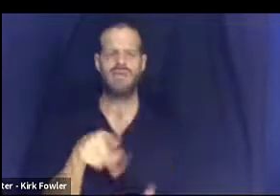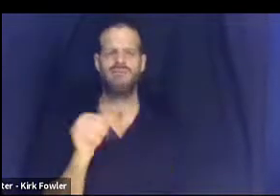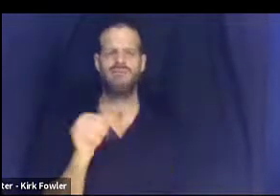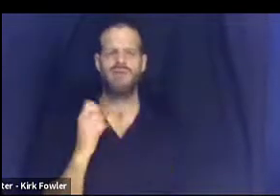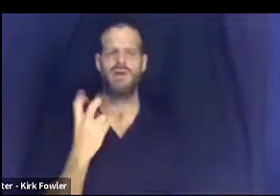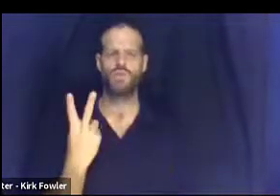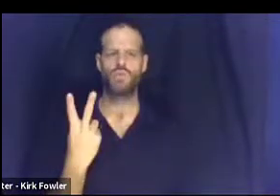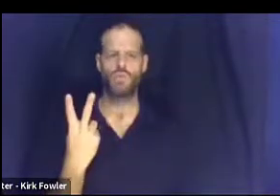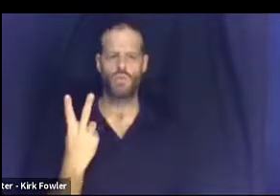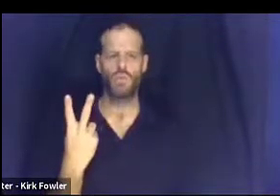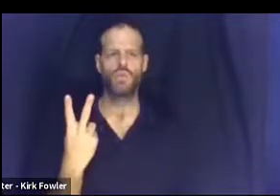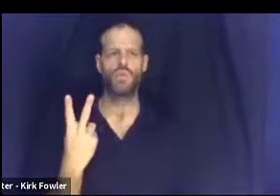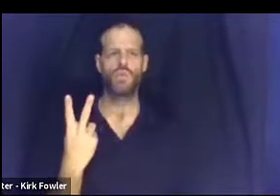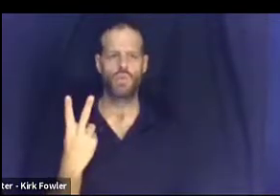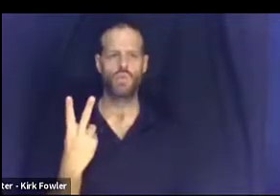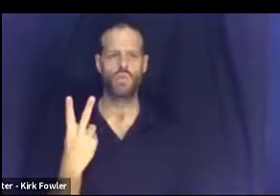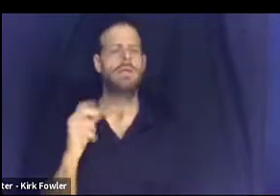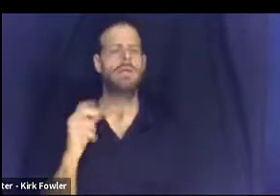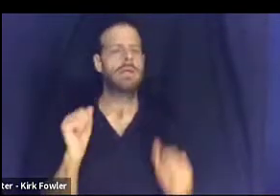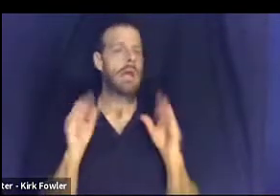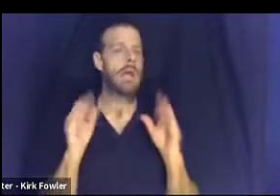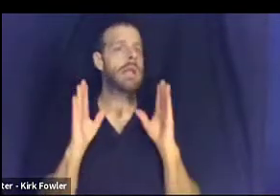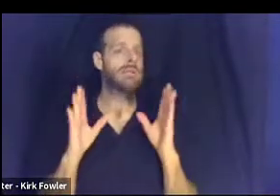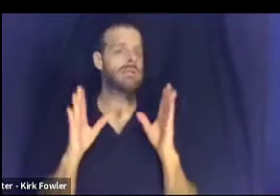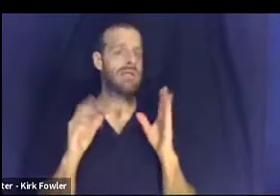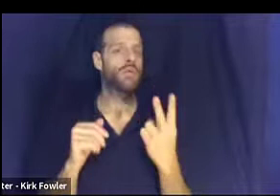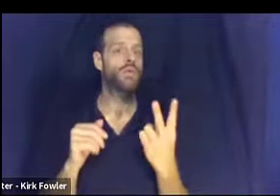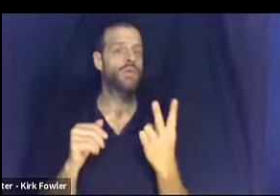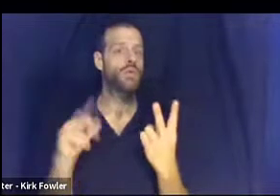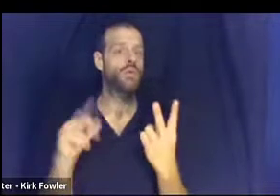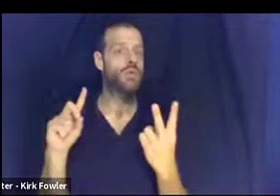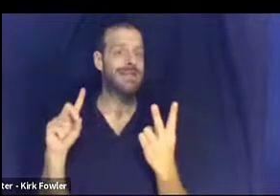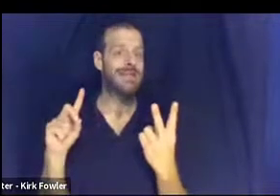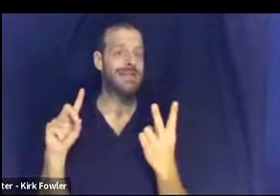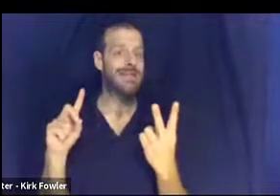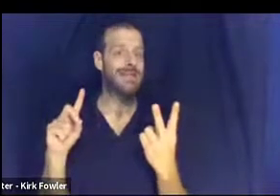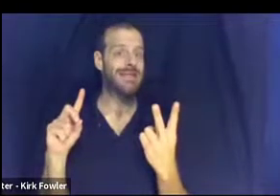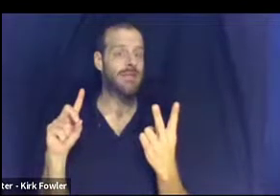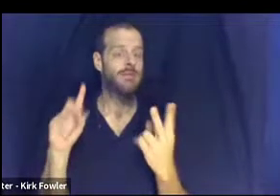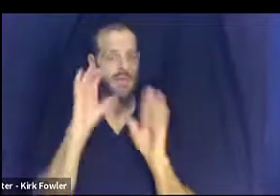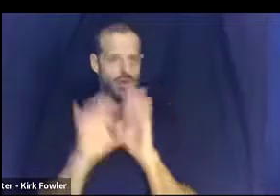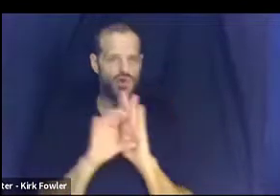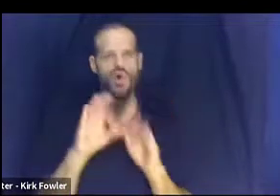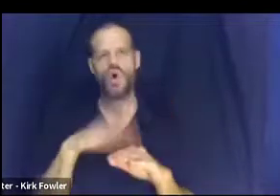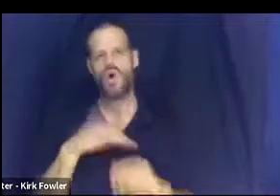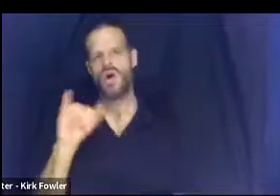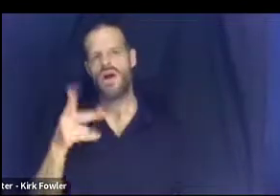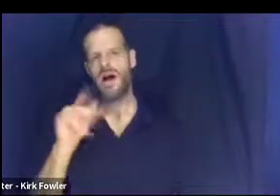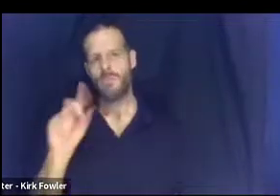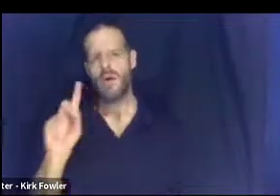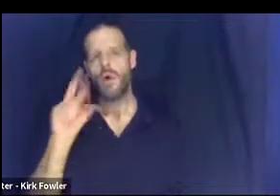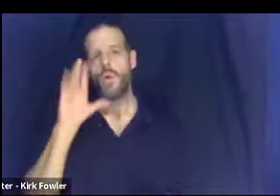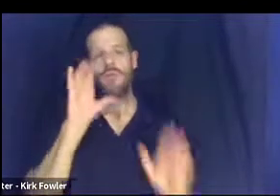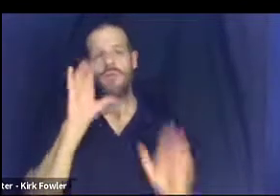"he is able to attend to 2D pictures on an iPad "or on Photo Cues. "But when he gets visually fatigued.